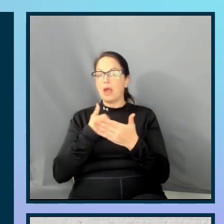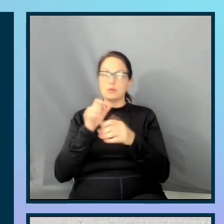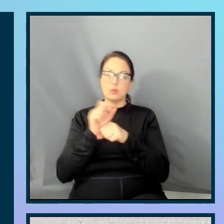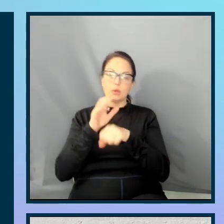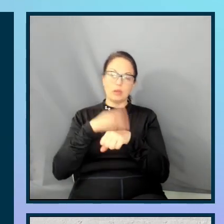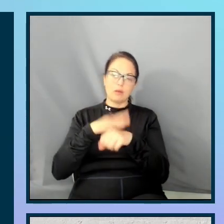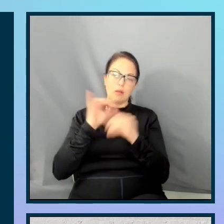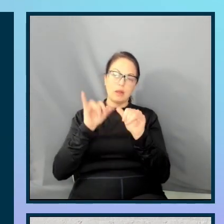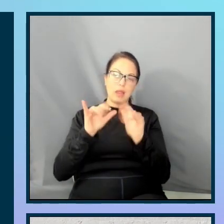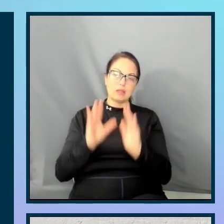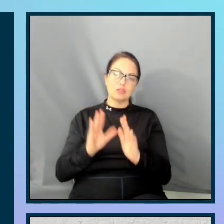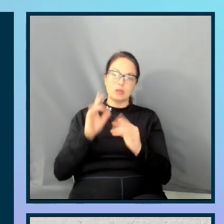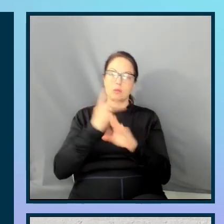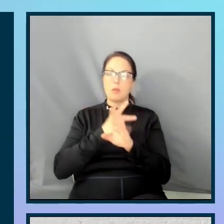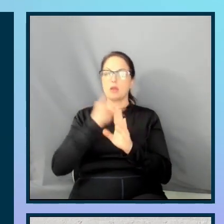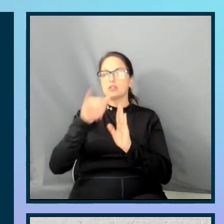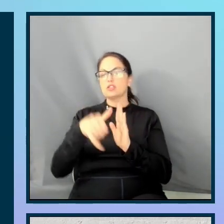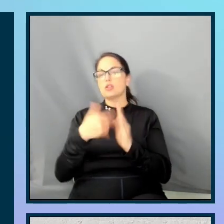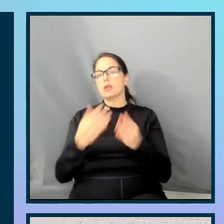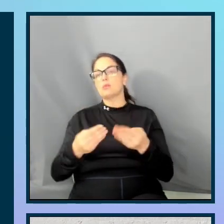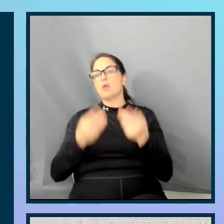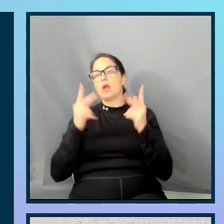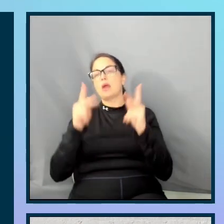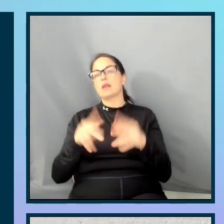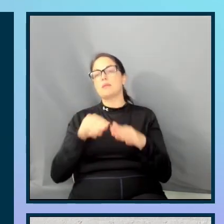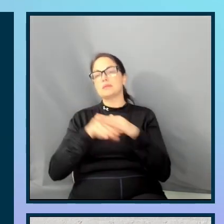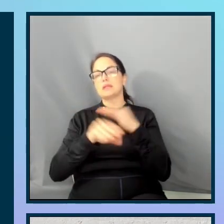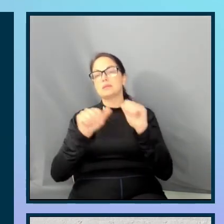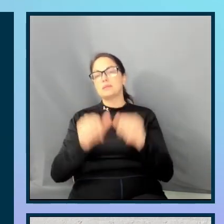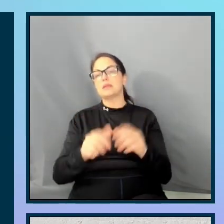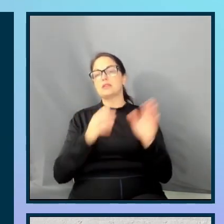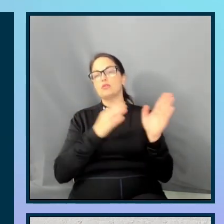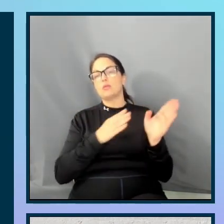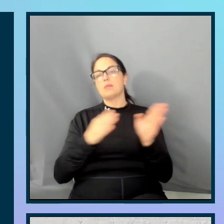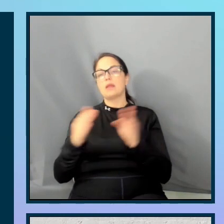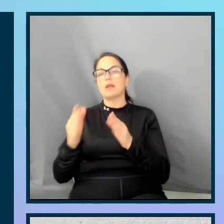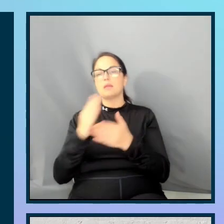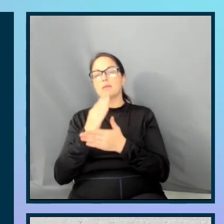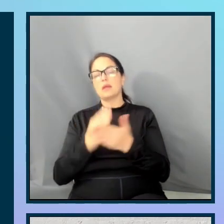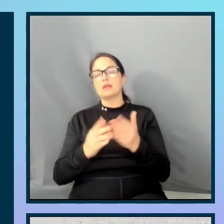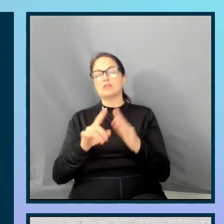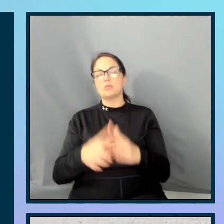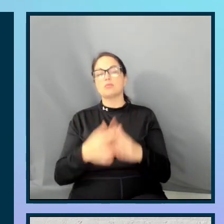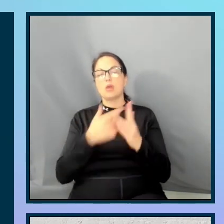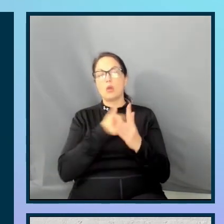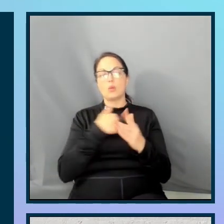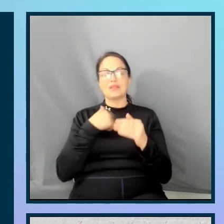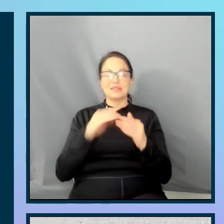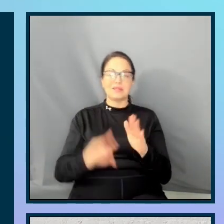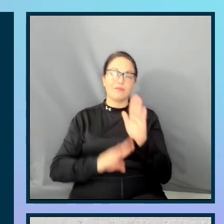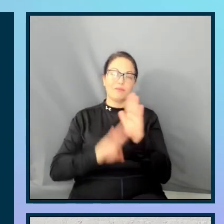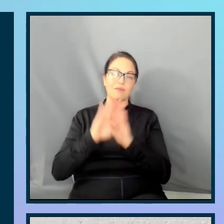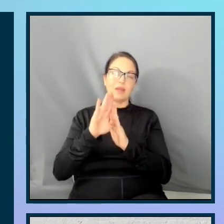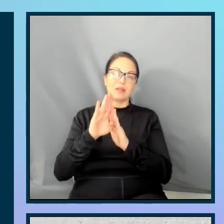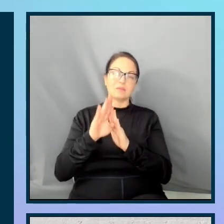and brought up accessibility during the planning phase, so from the very beginning we developed the platform to be quite accessible.